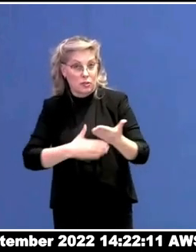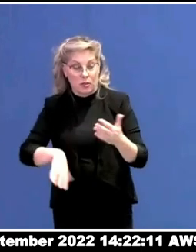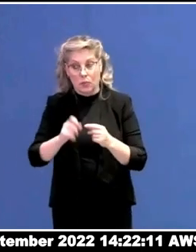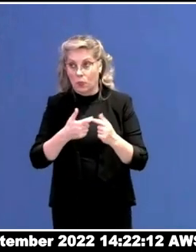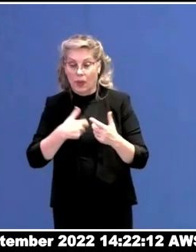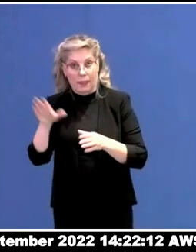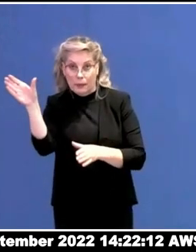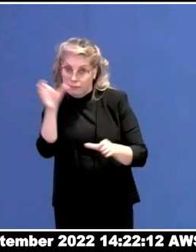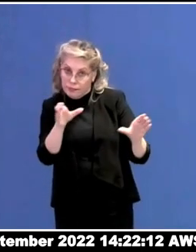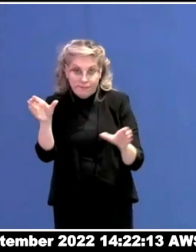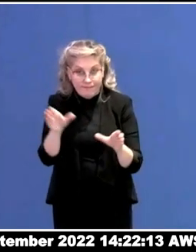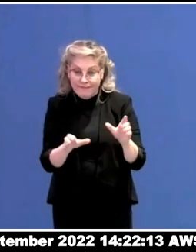for us to consider.